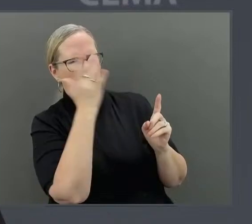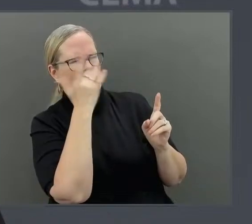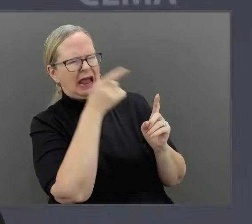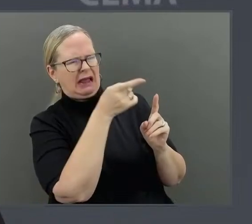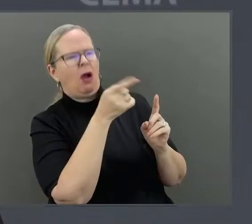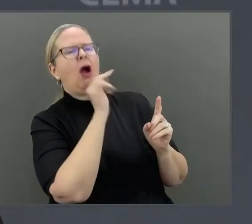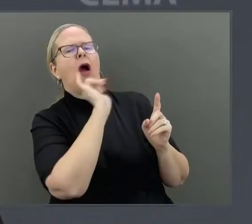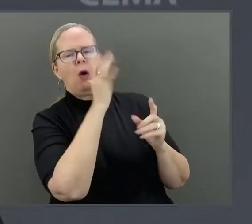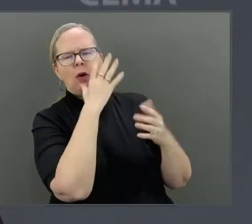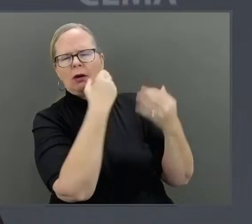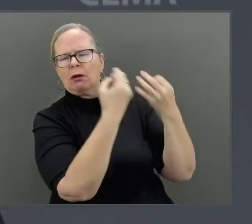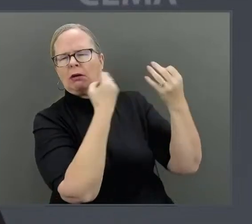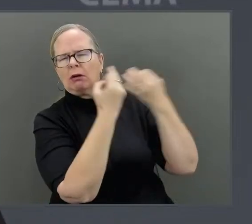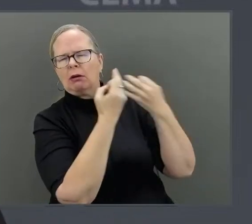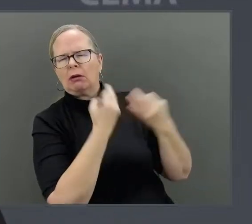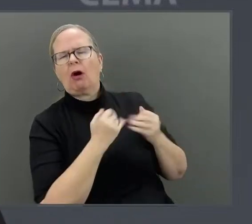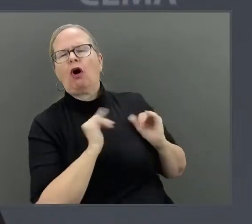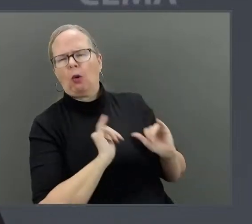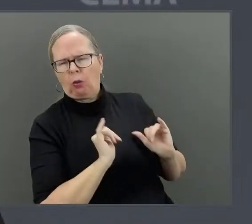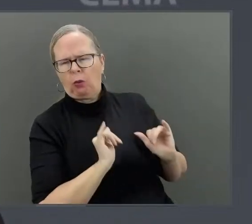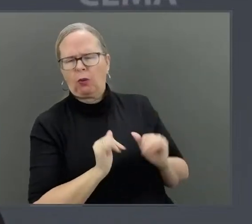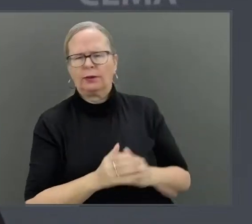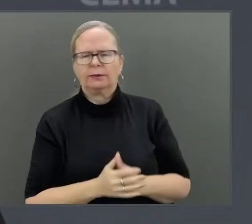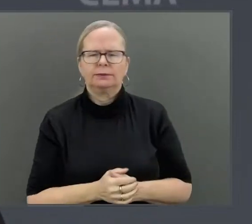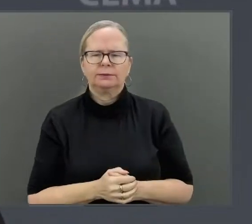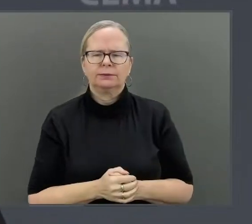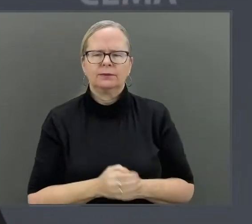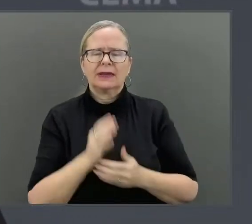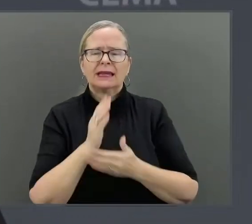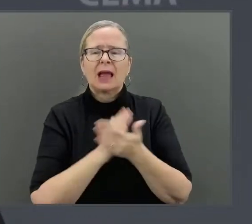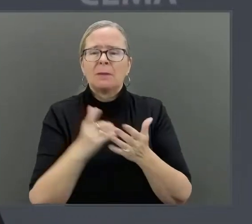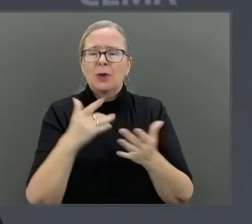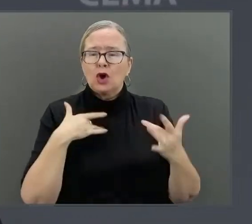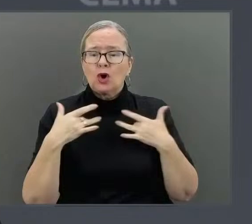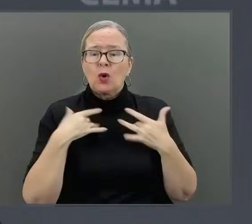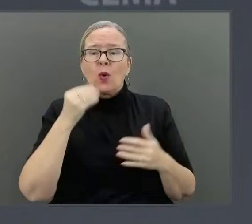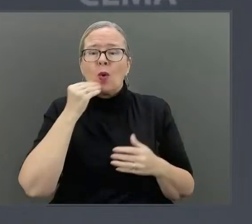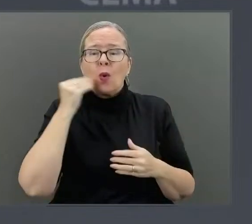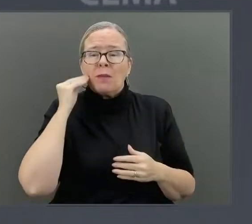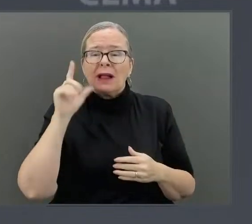other vulnerabilities we have been regularly checking in with our Emergency Shelters and